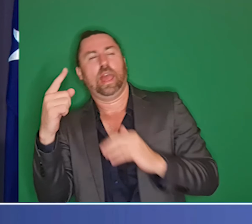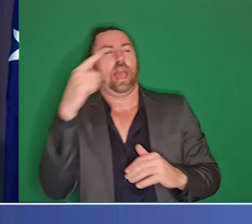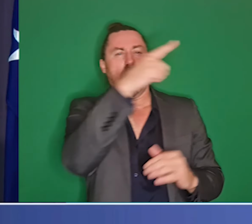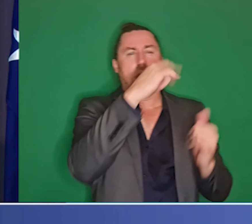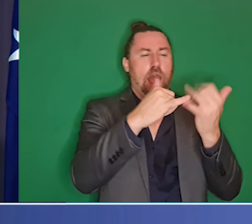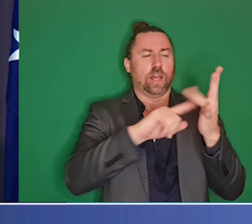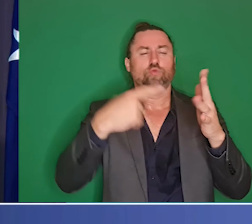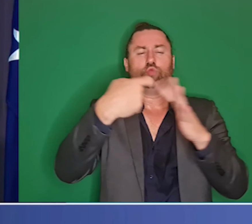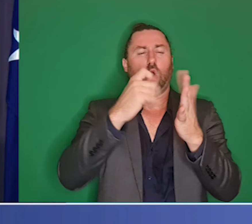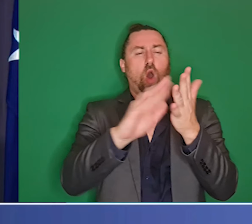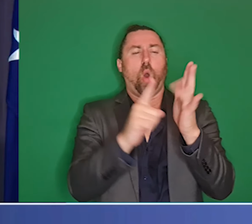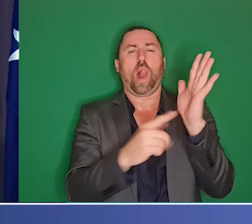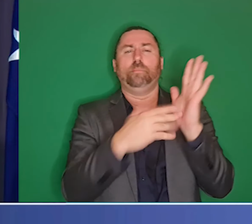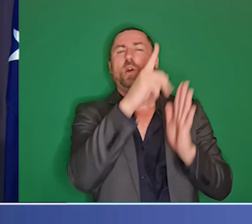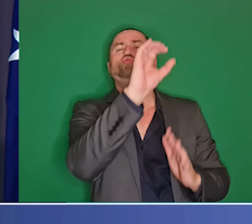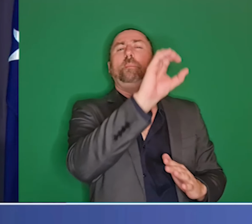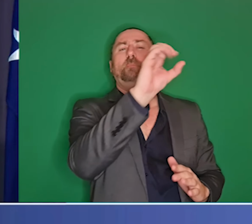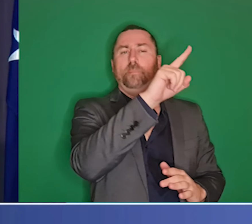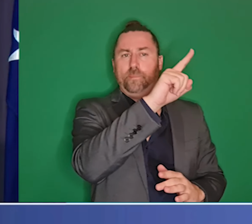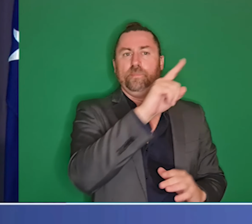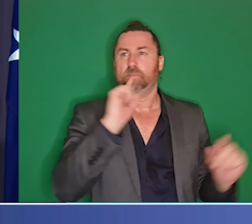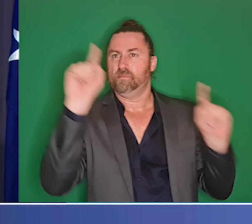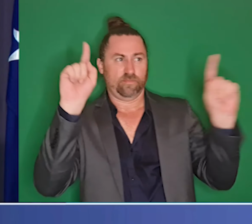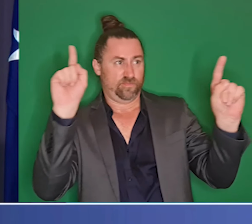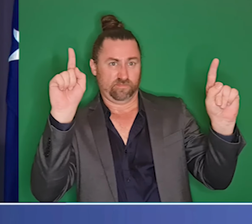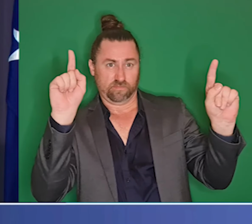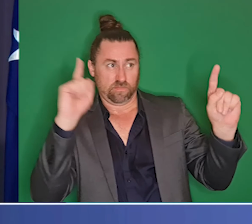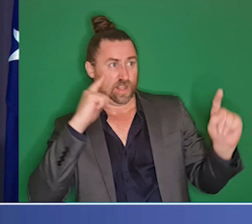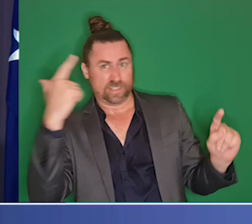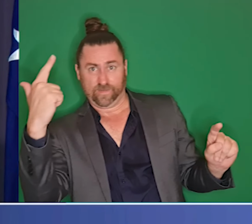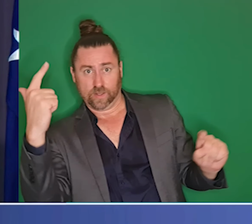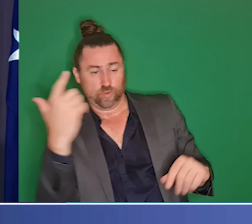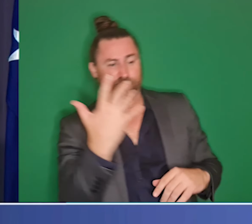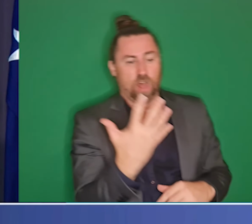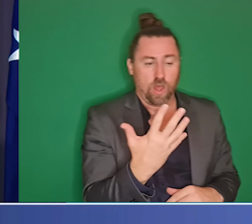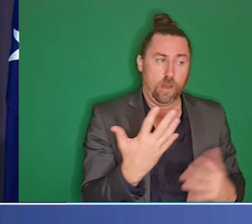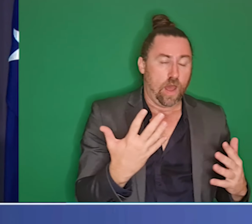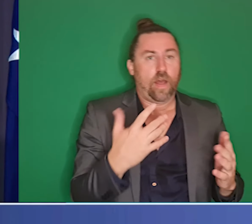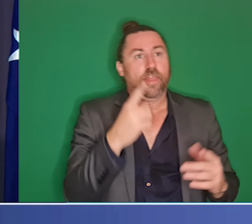admit there is no evidence behind that decision. It is decision of balance.